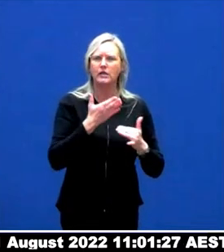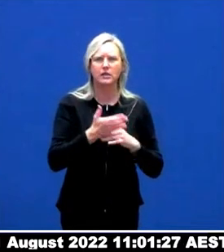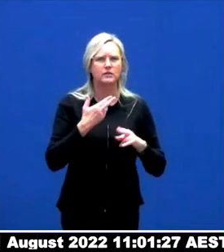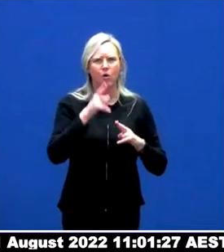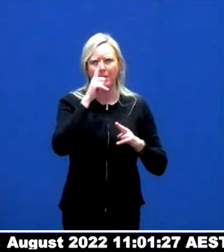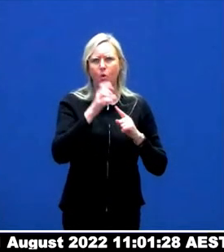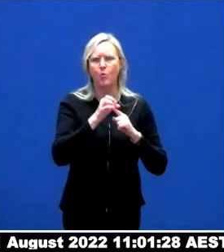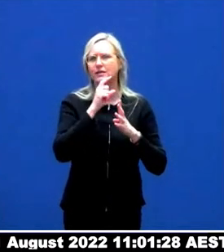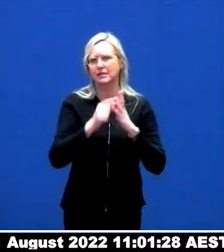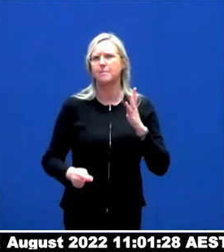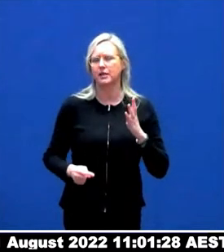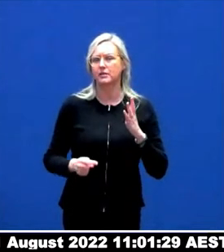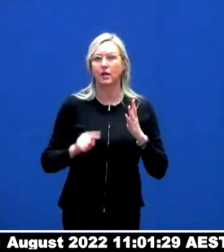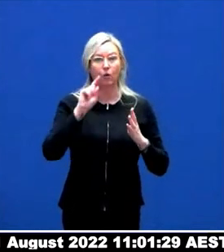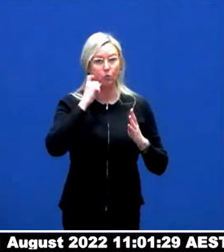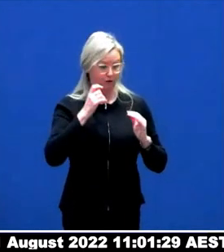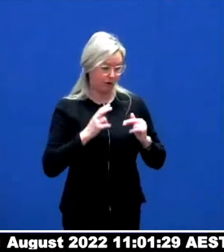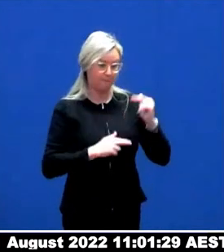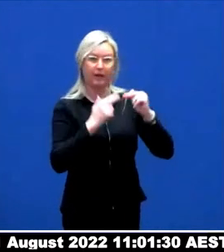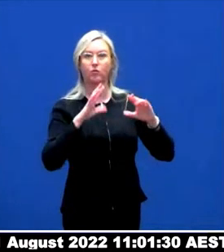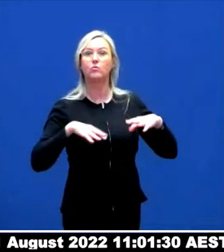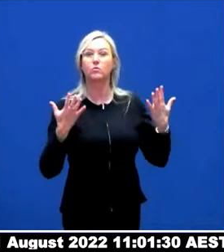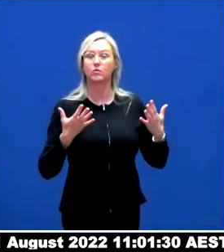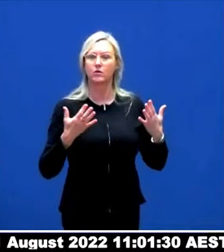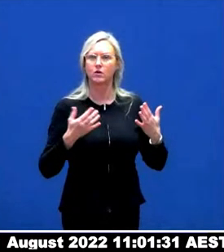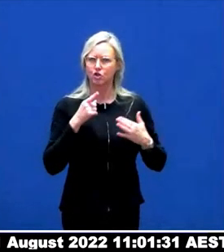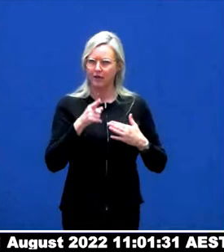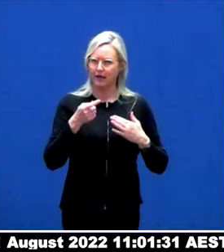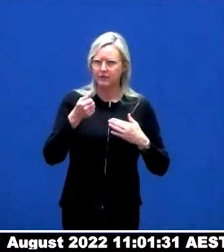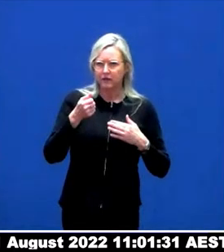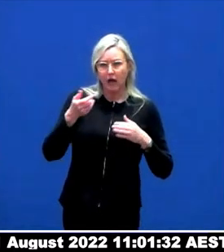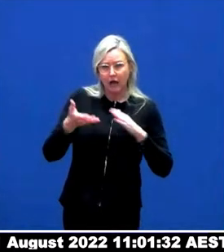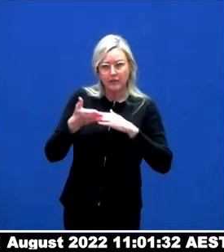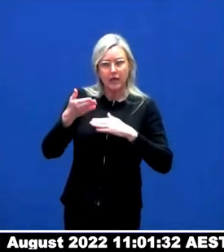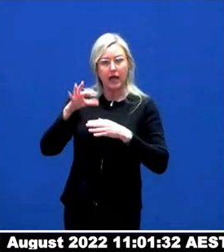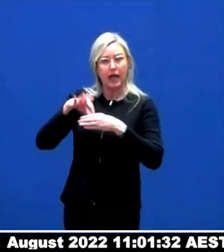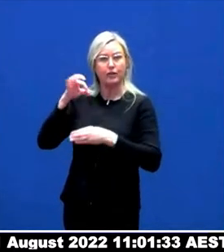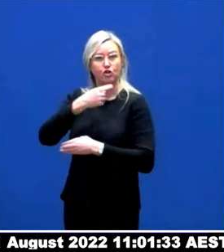So, is this still in the phase of an election commitment. Yes. MS EASTMAN: Or has there been concrete progress on this?